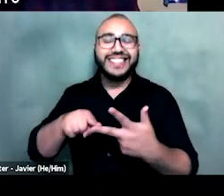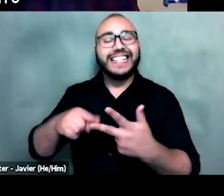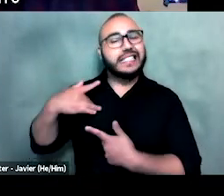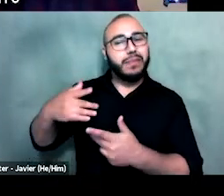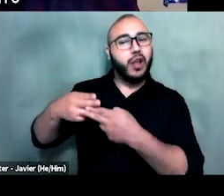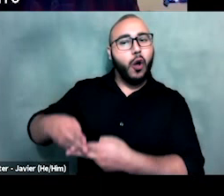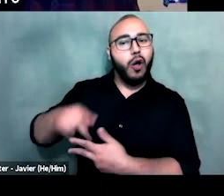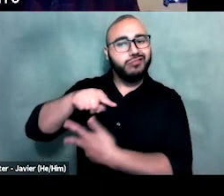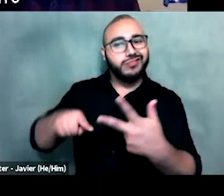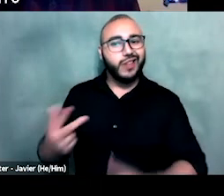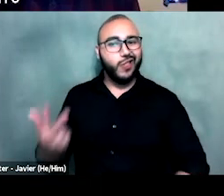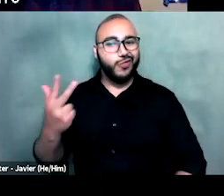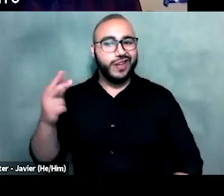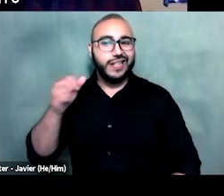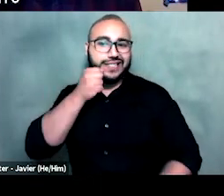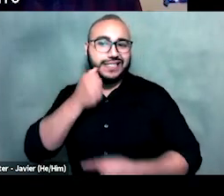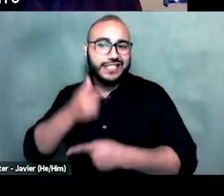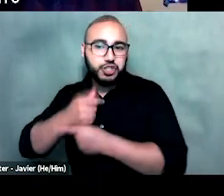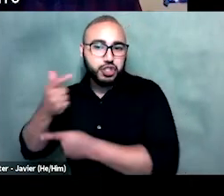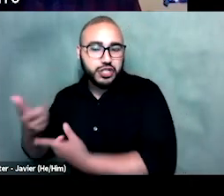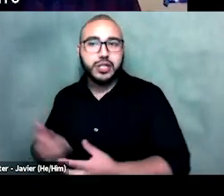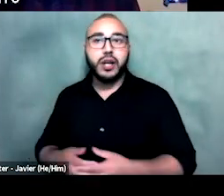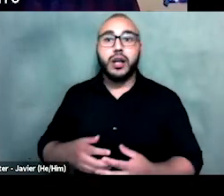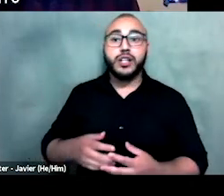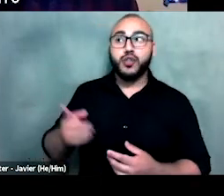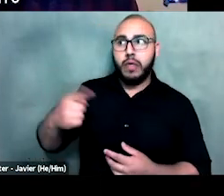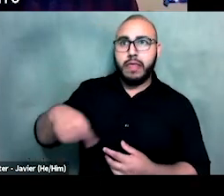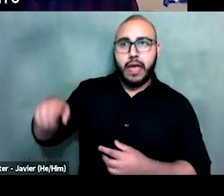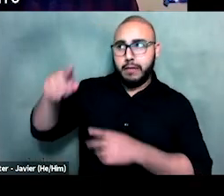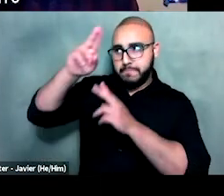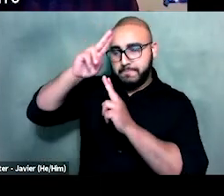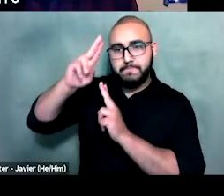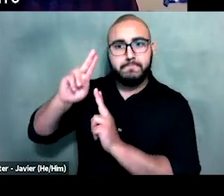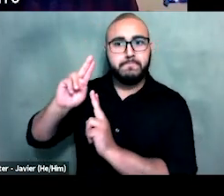corn, squash, and beans are venerated plants. And so we honor and respect the the plants